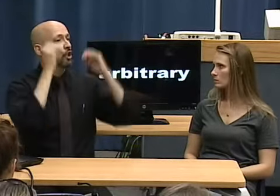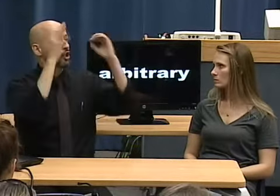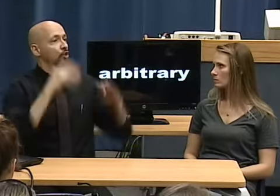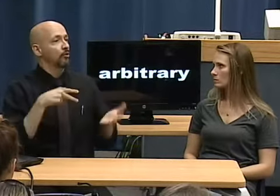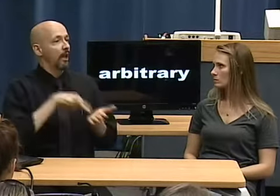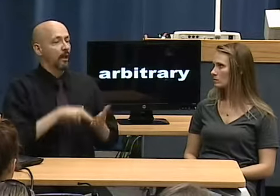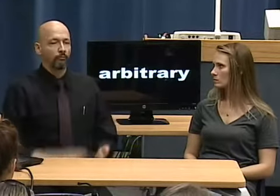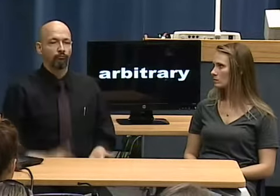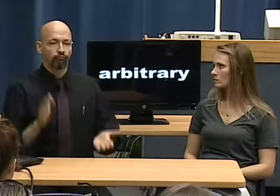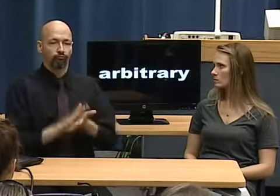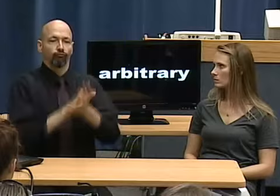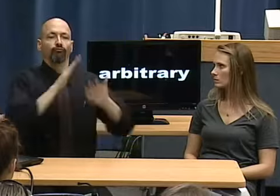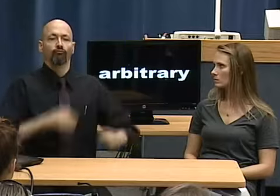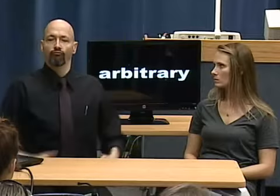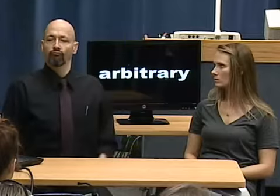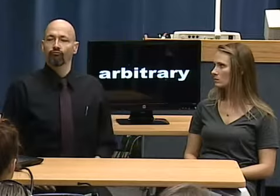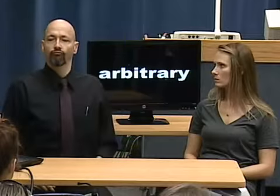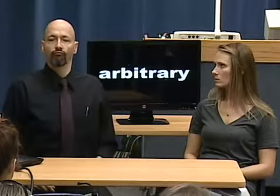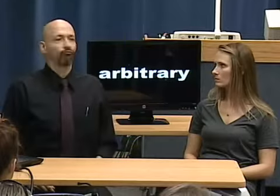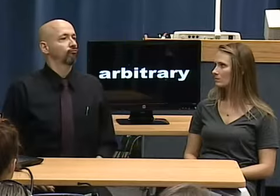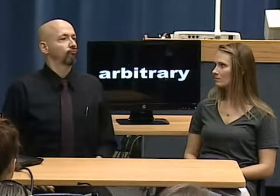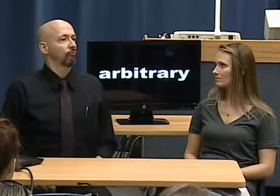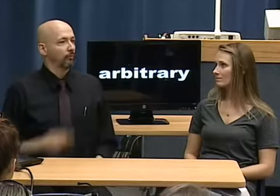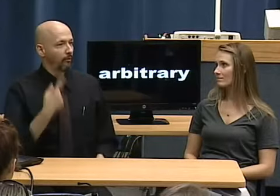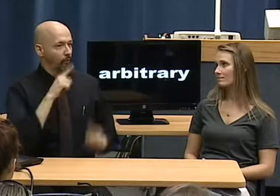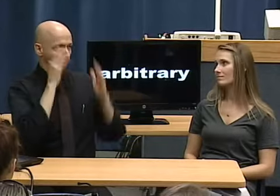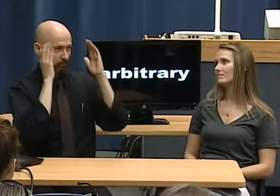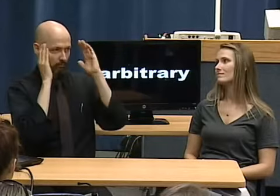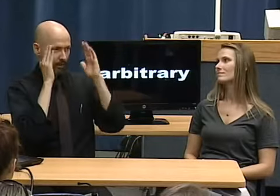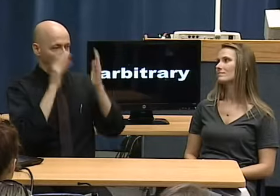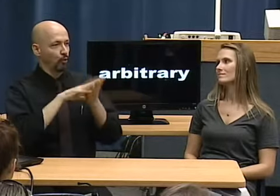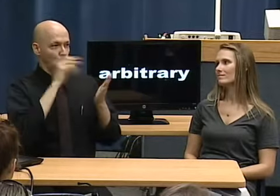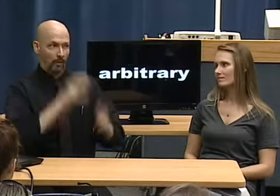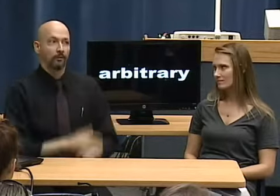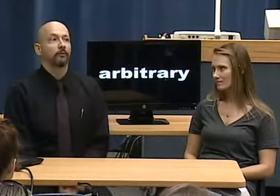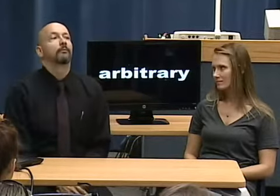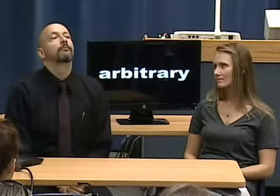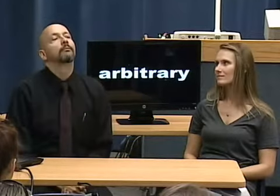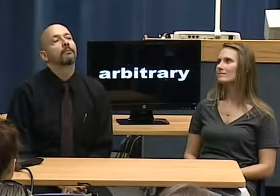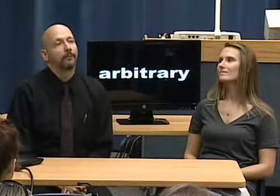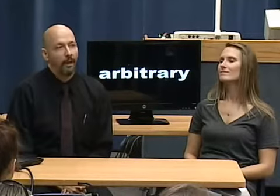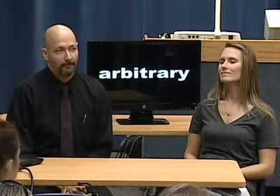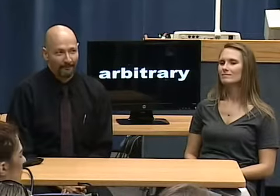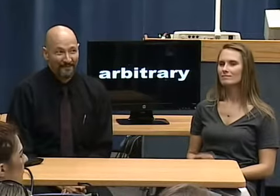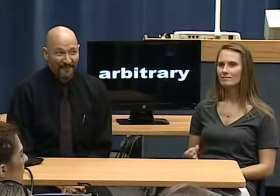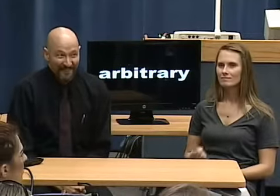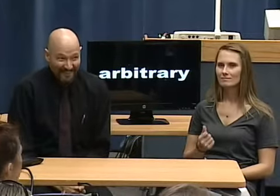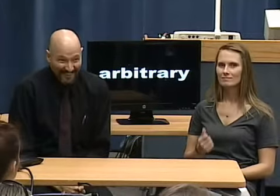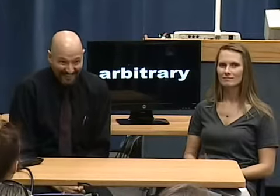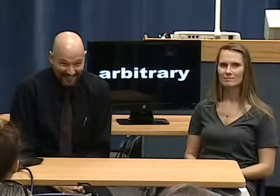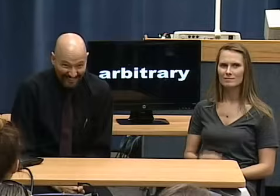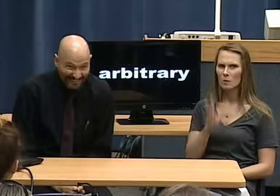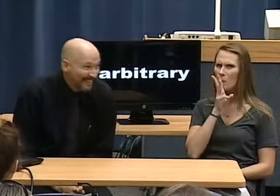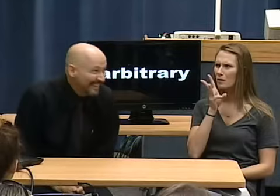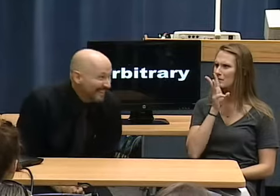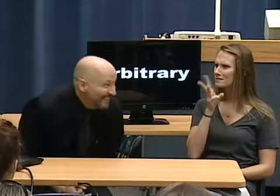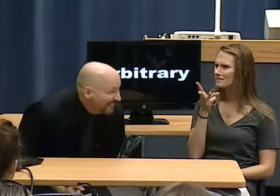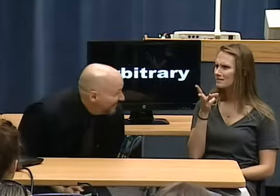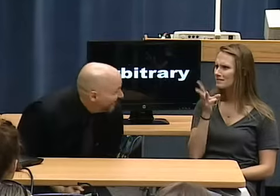the teacher would stand smartly and clap their hands for order in the classroom. To get the students to pay attention. Water?